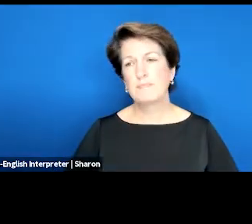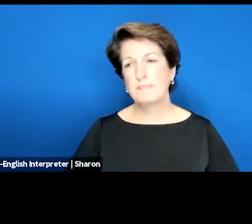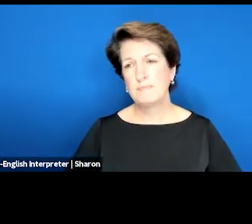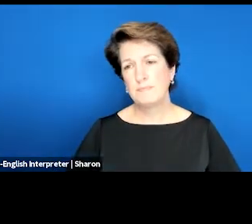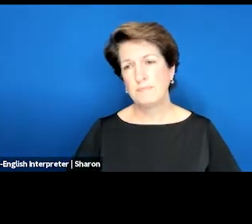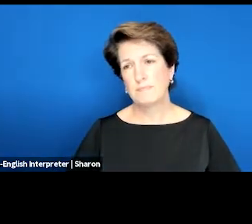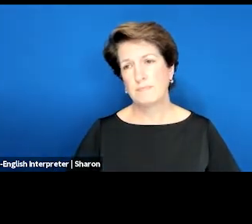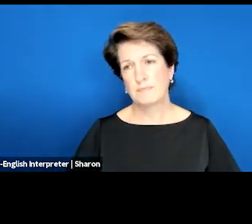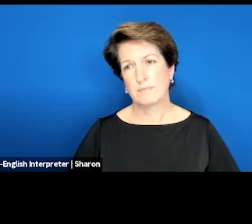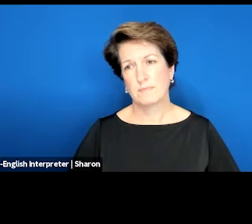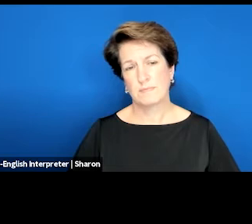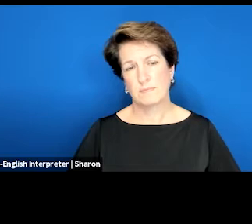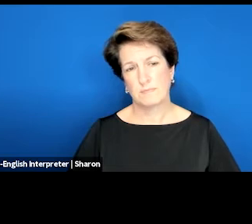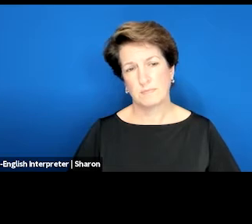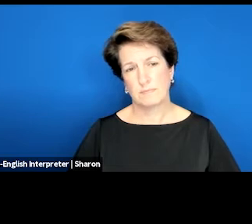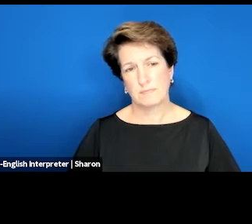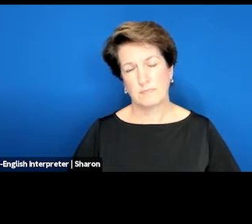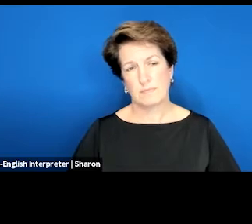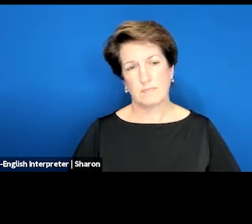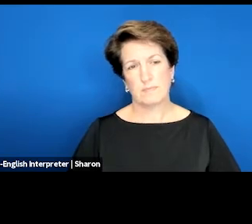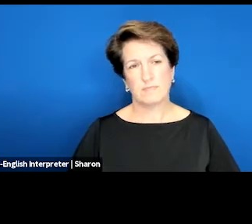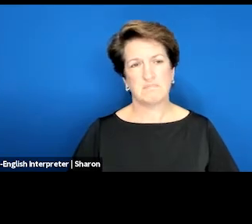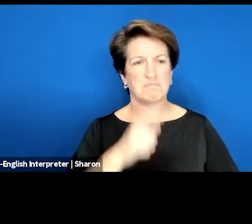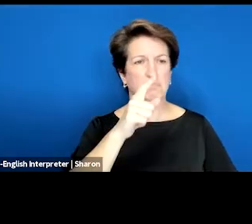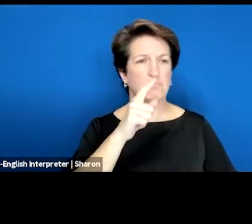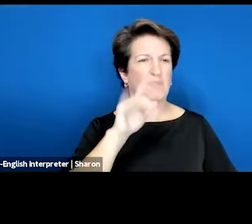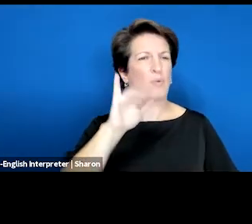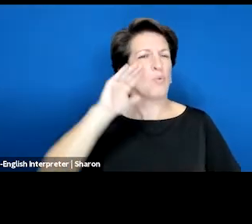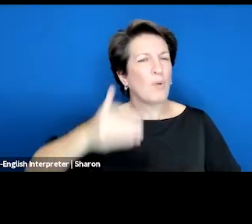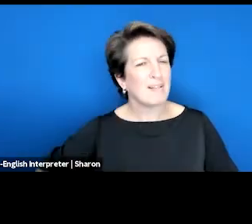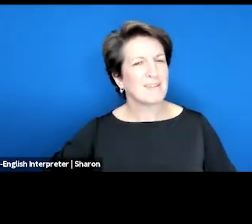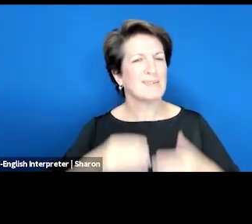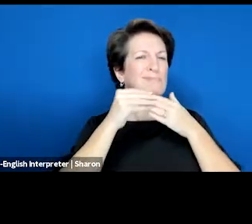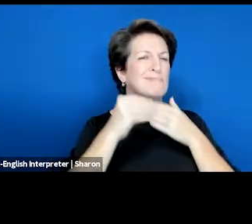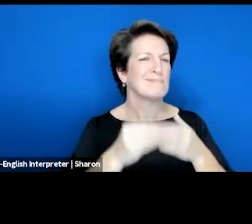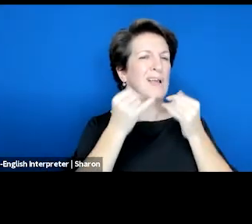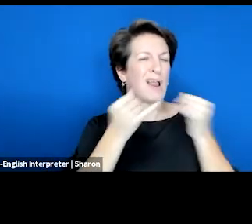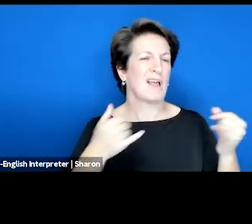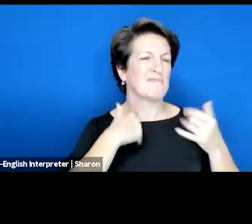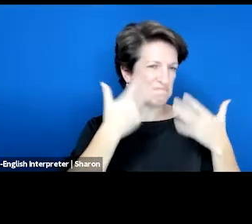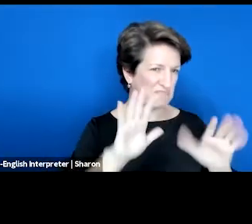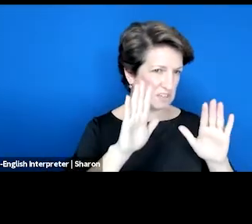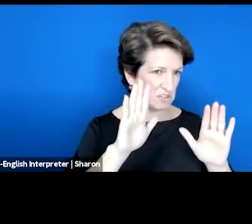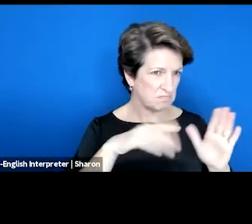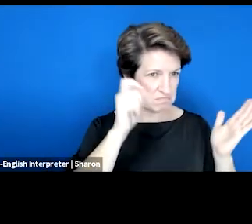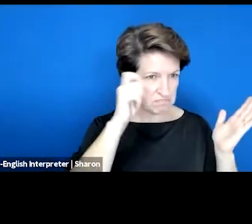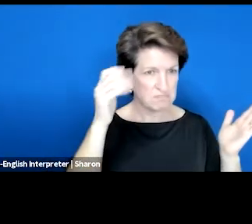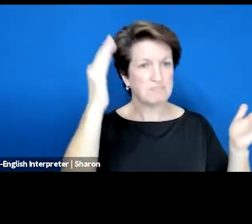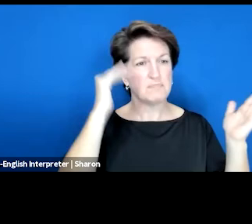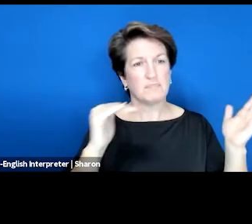participate freely. There